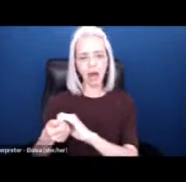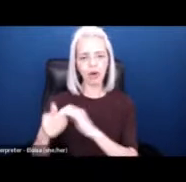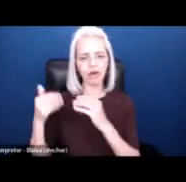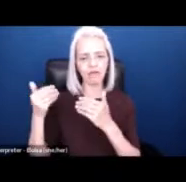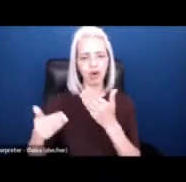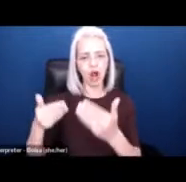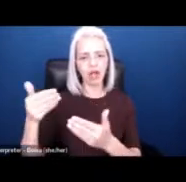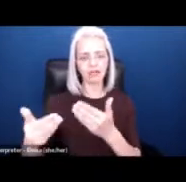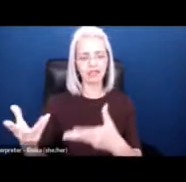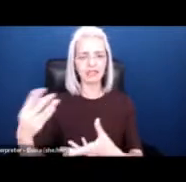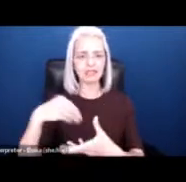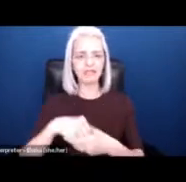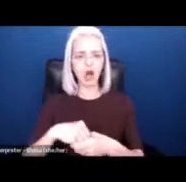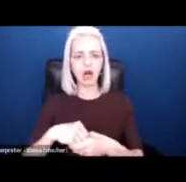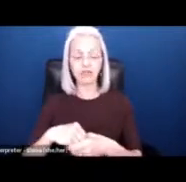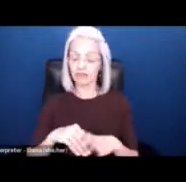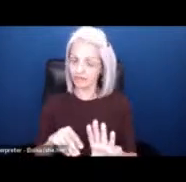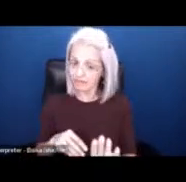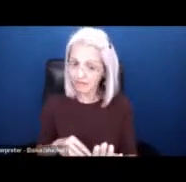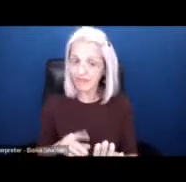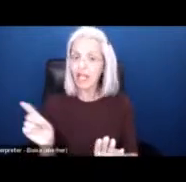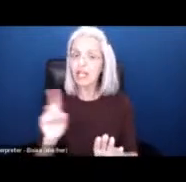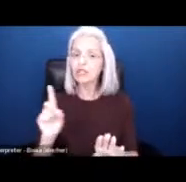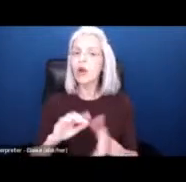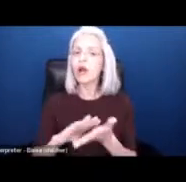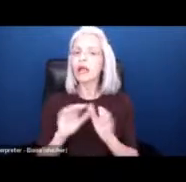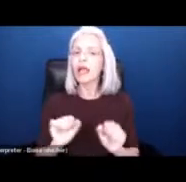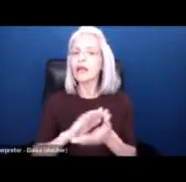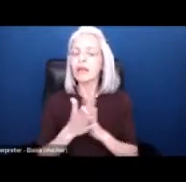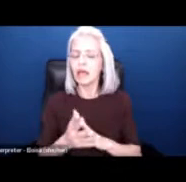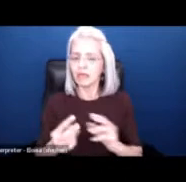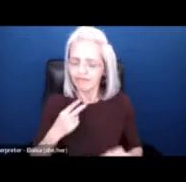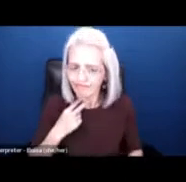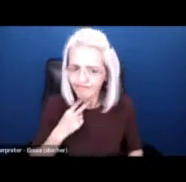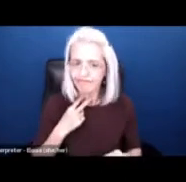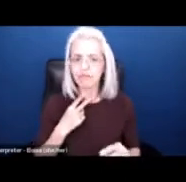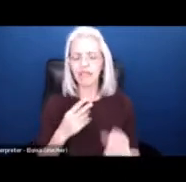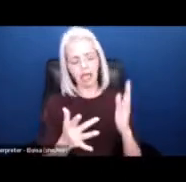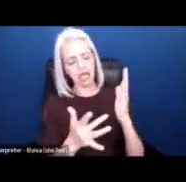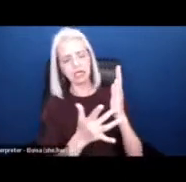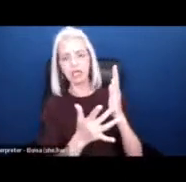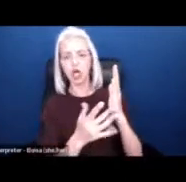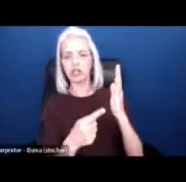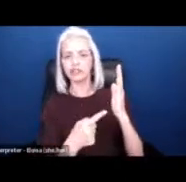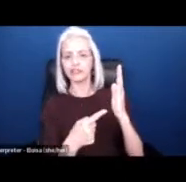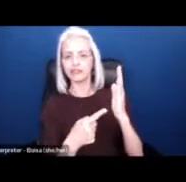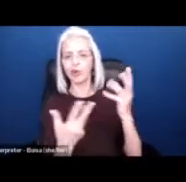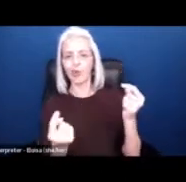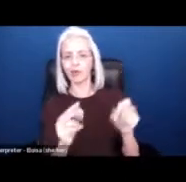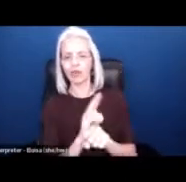involves, and this is where we get hung up as well, what kind of technology do you use, and people come to me and say, what